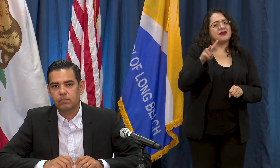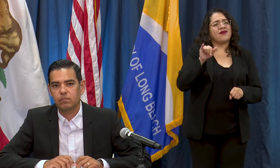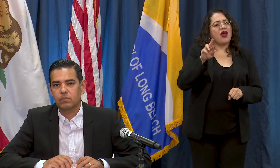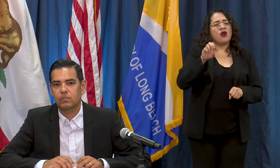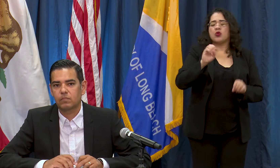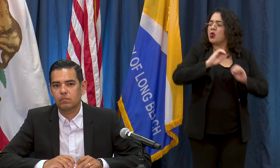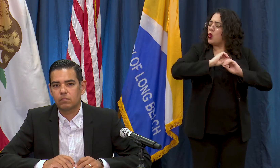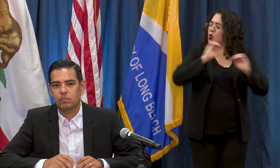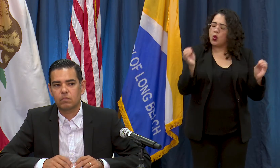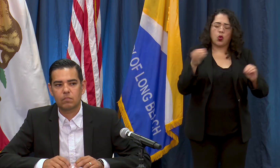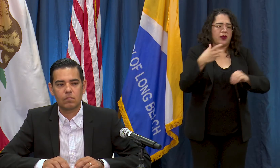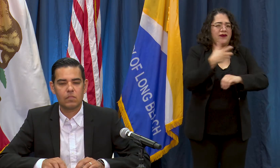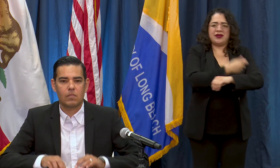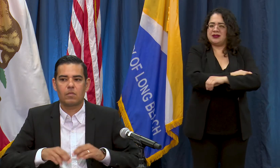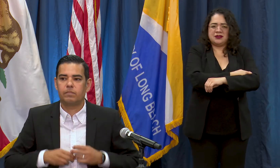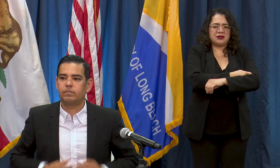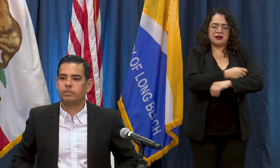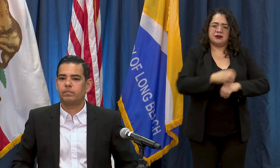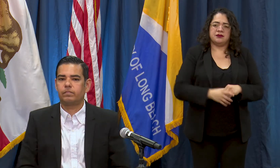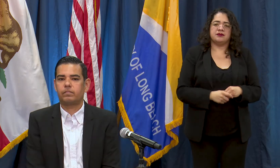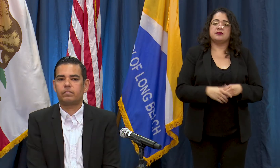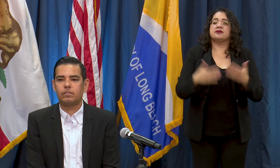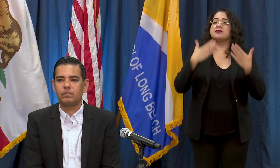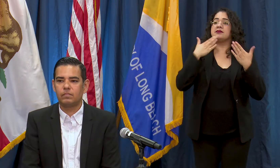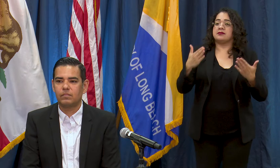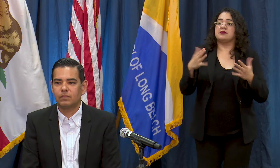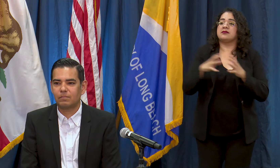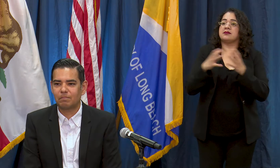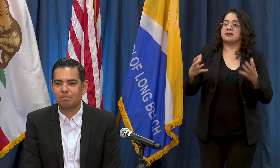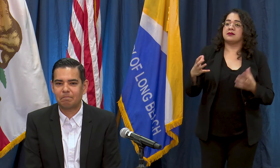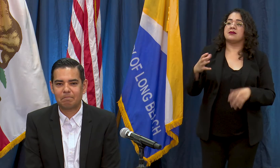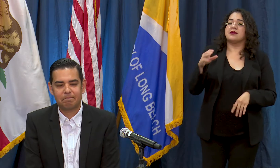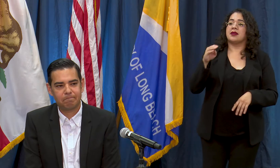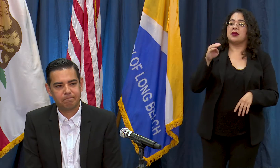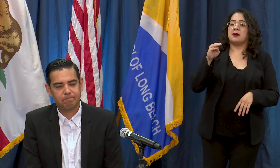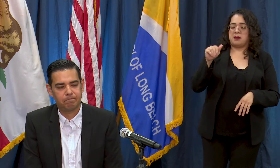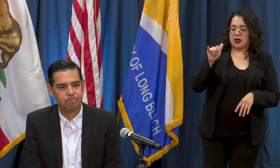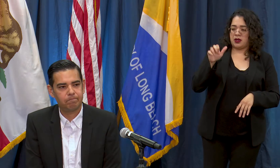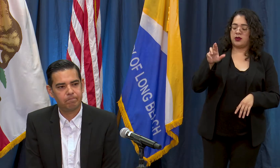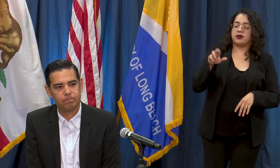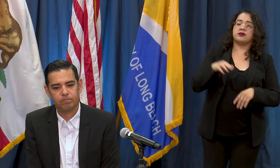Thank you very much Mr. Mayor. Mr. Mayor well the city rethink its density plans